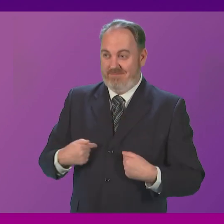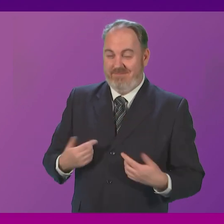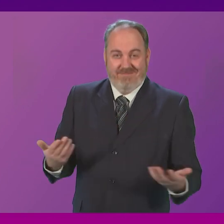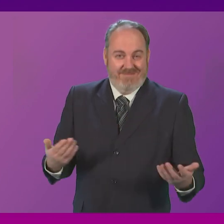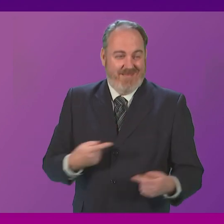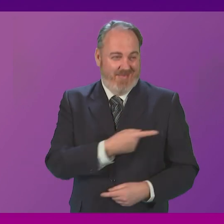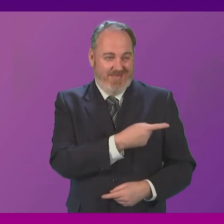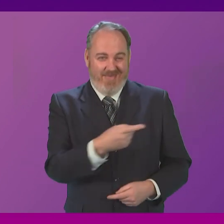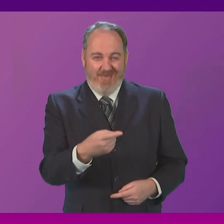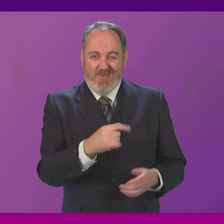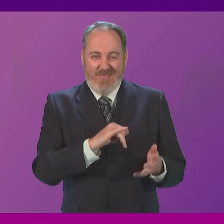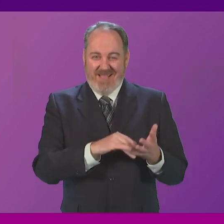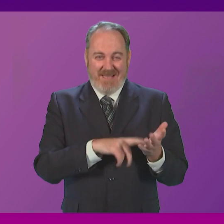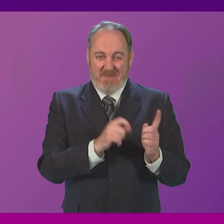for the country.